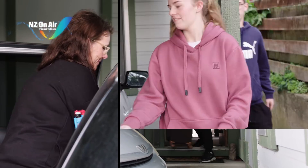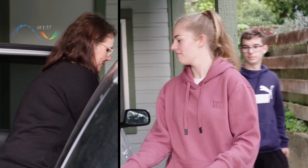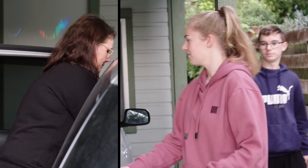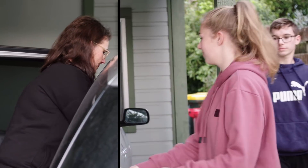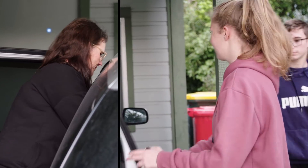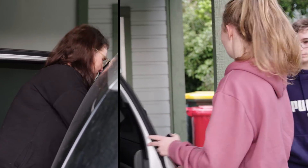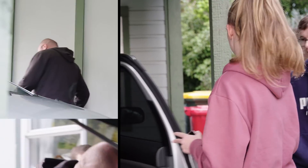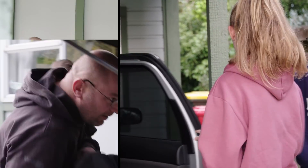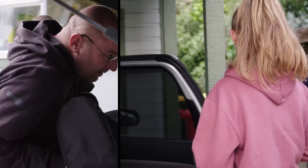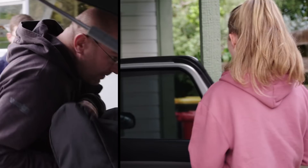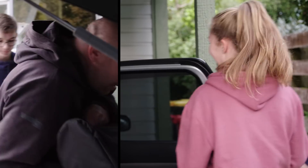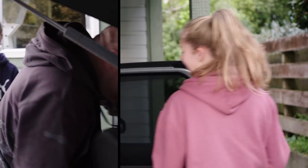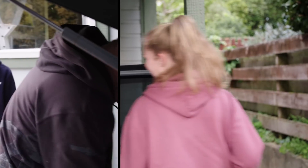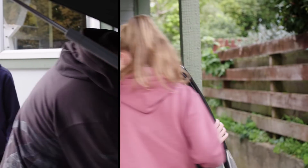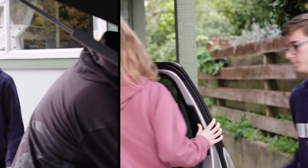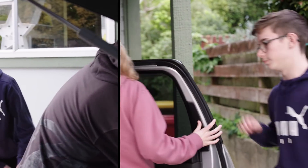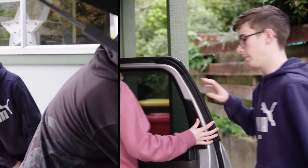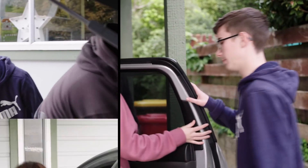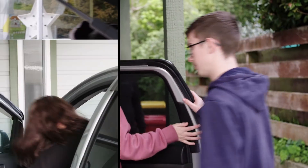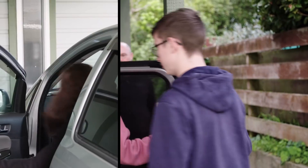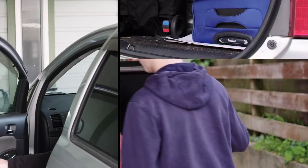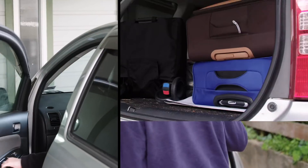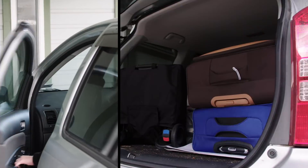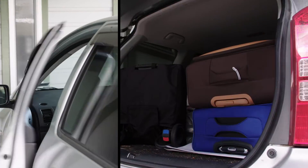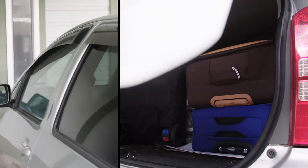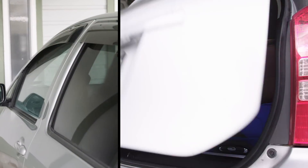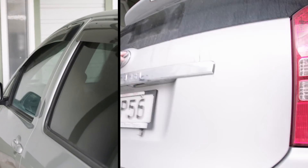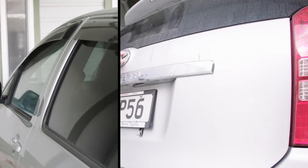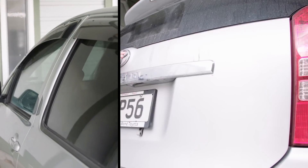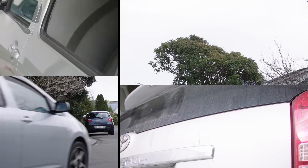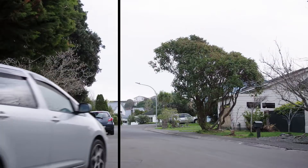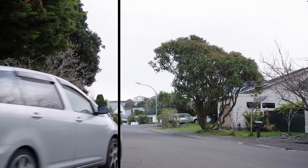Going on a family holiday to Paris is a big deal for anyone,